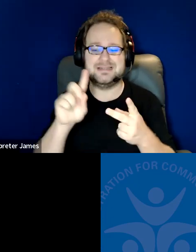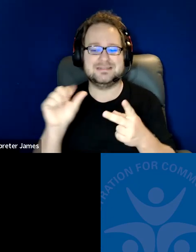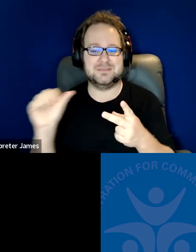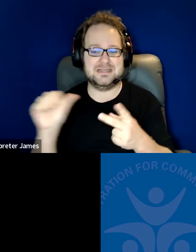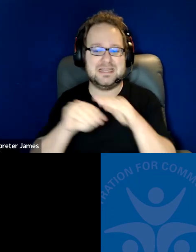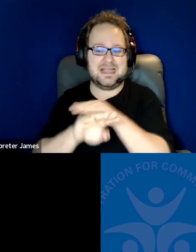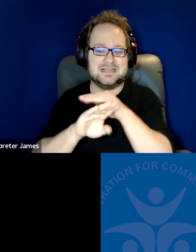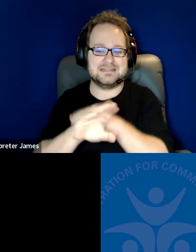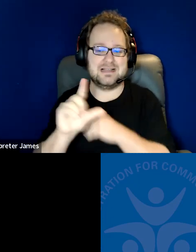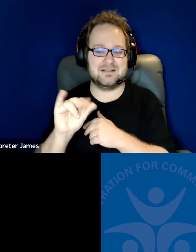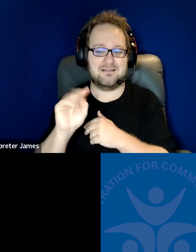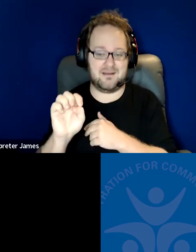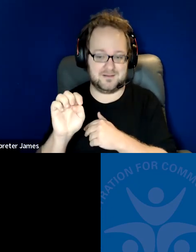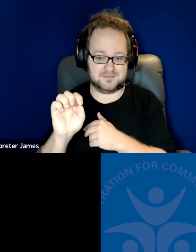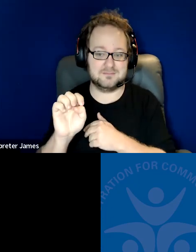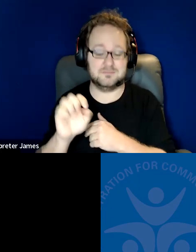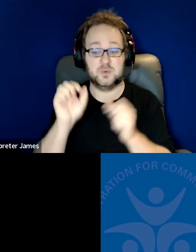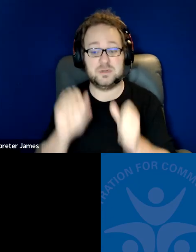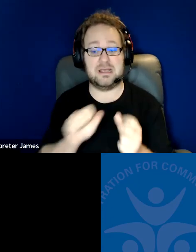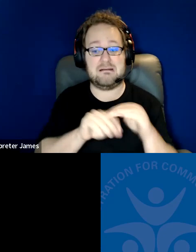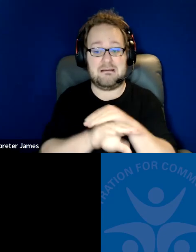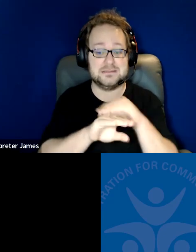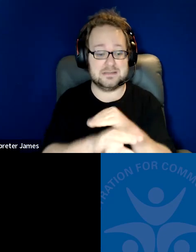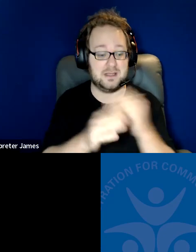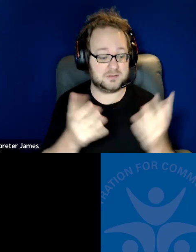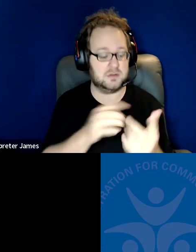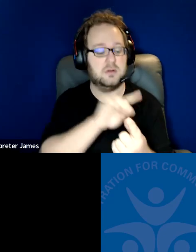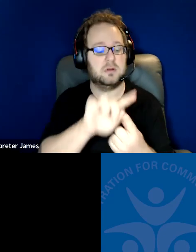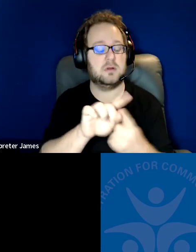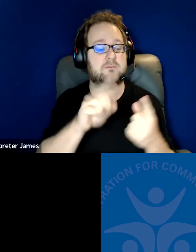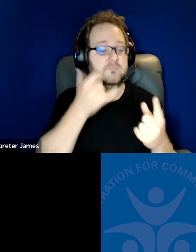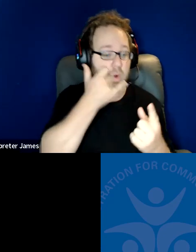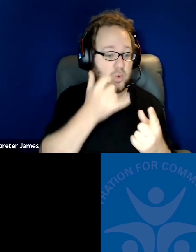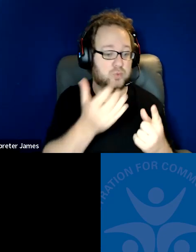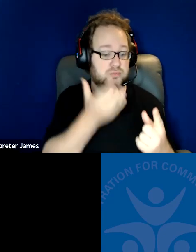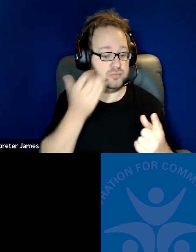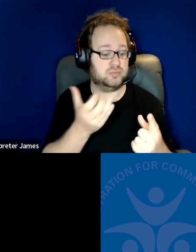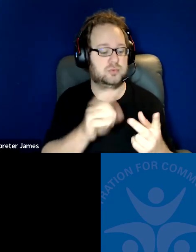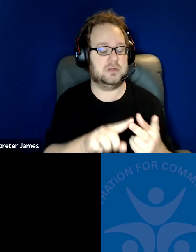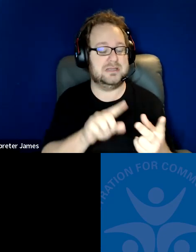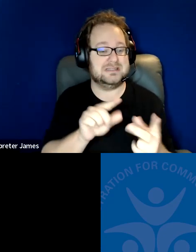And you can access these resources by phone. Text or through their websites. You can get